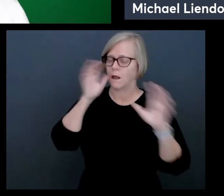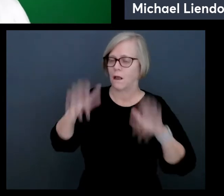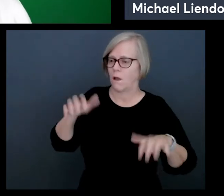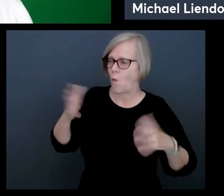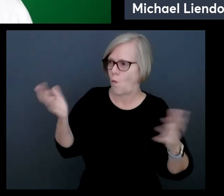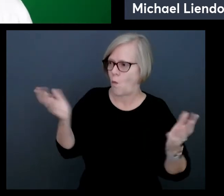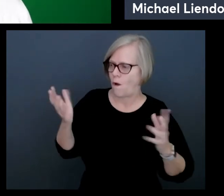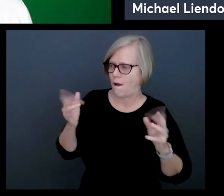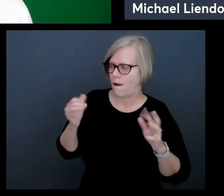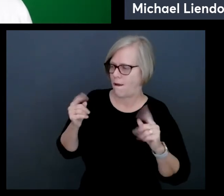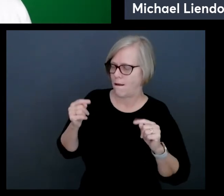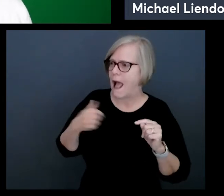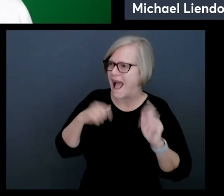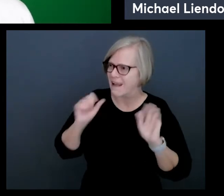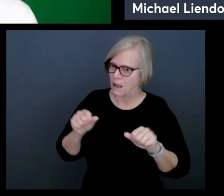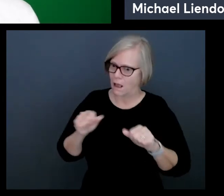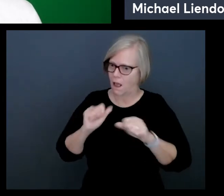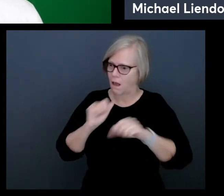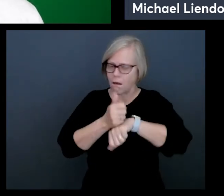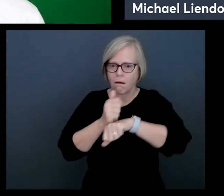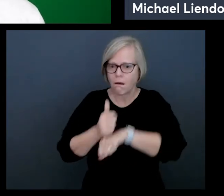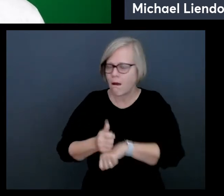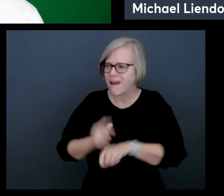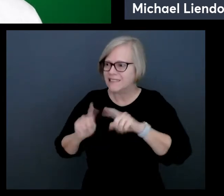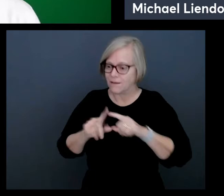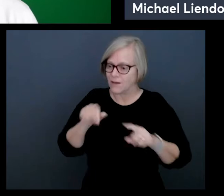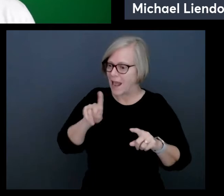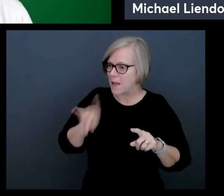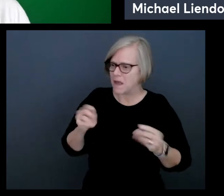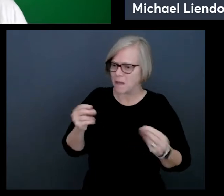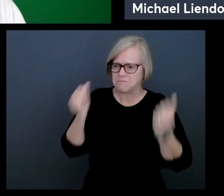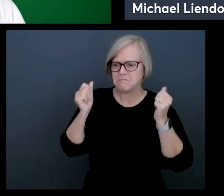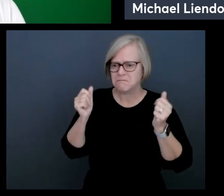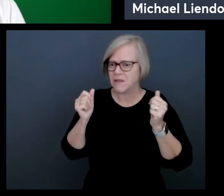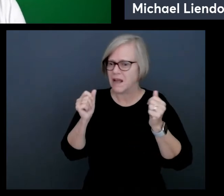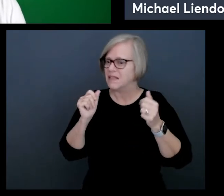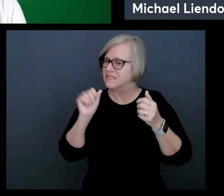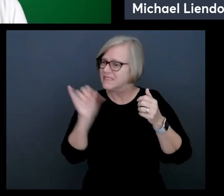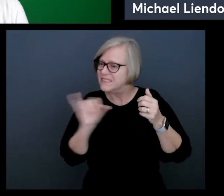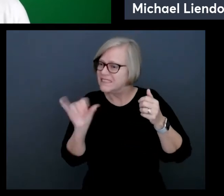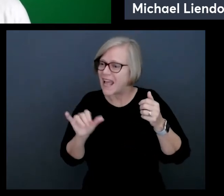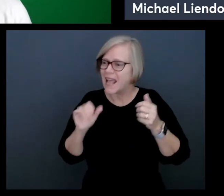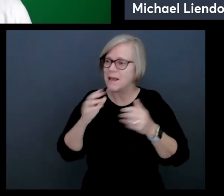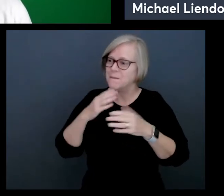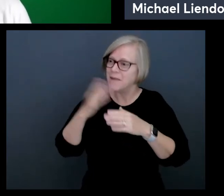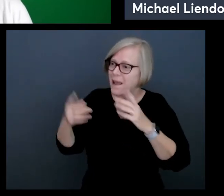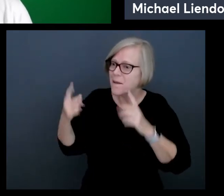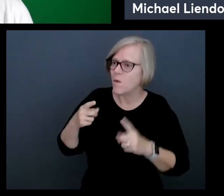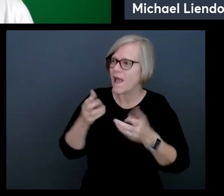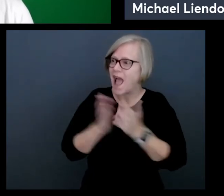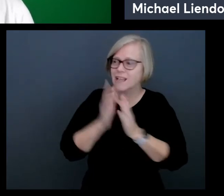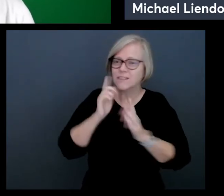I was kind of blown away. I was like, wait a minute. - Yeah. I can create essentially different APIs on the fly by hitting the same endpoint